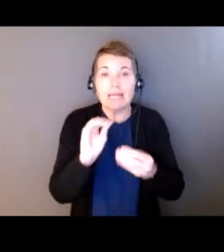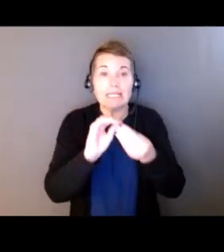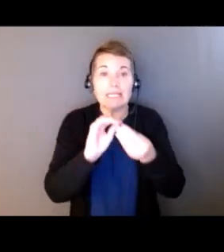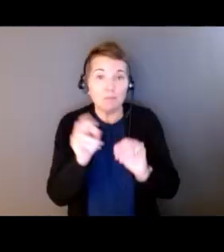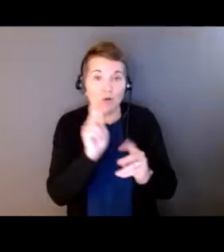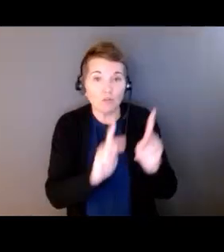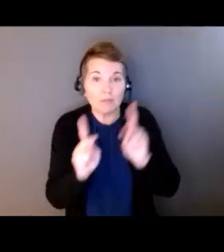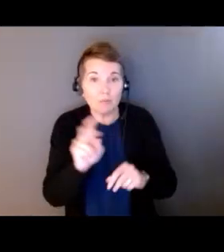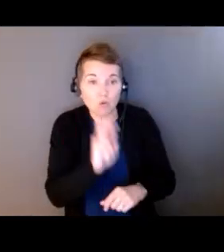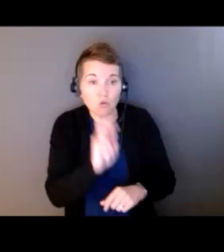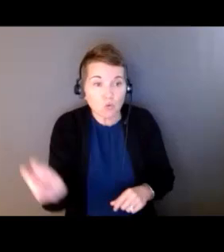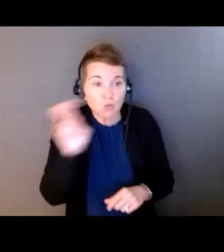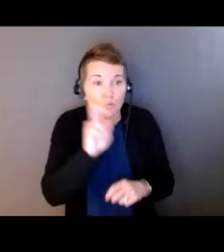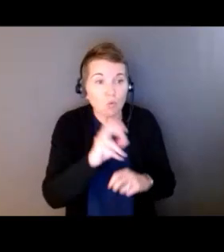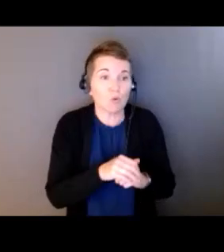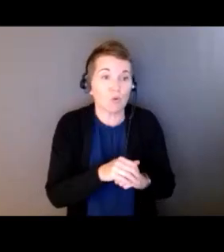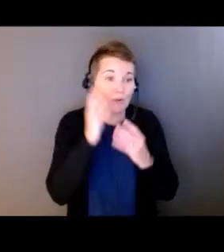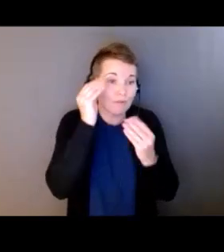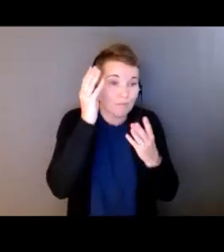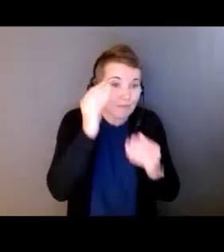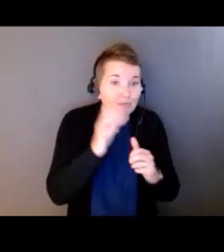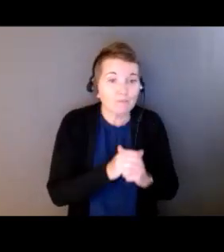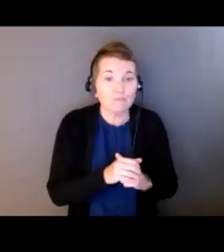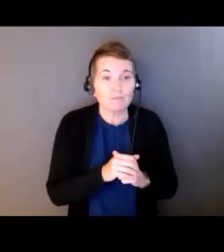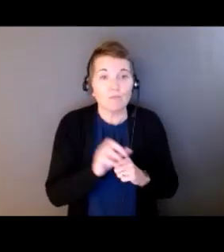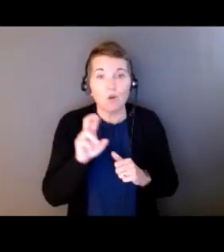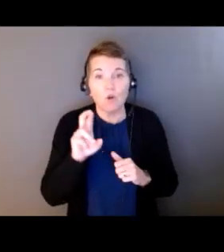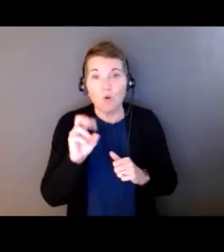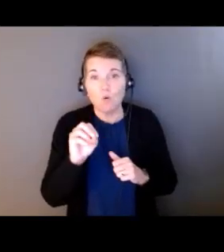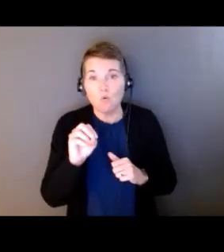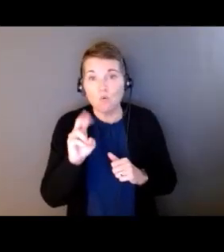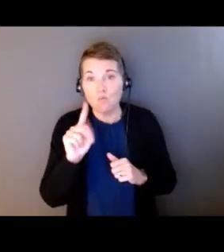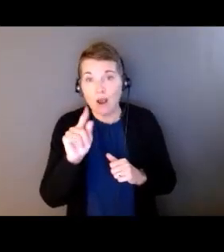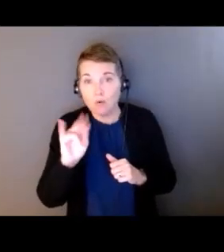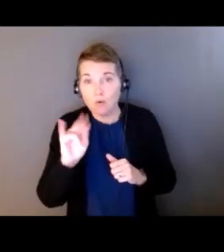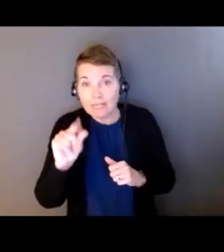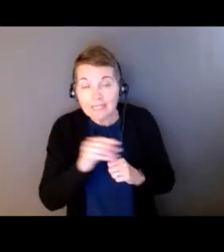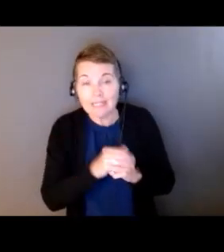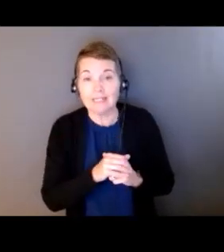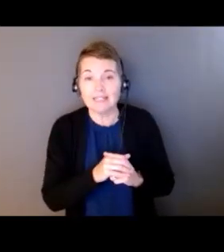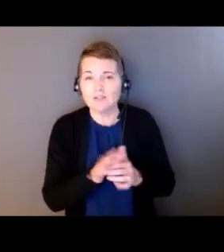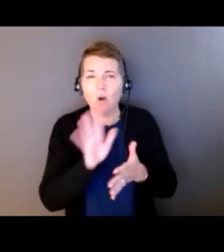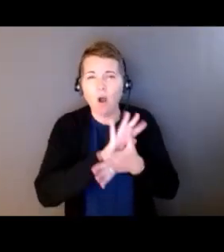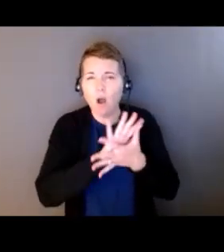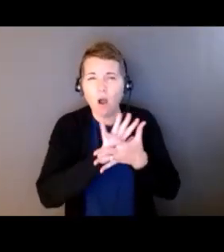other important information related to the ins and outs of who may be travelling where.